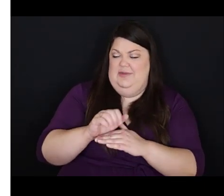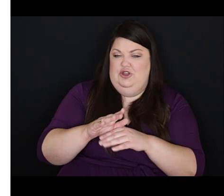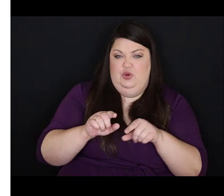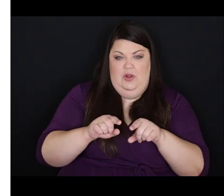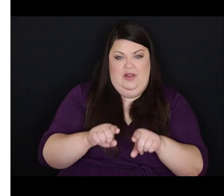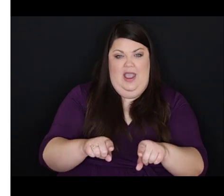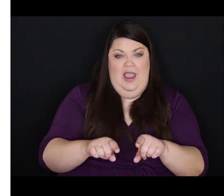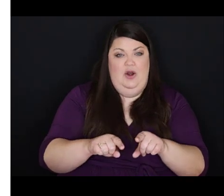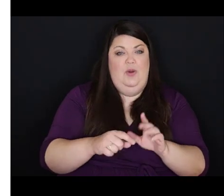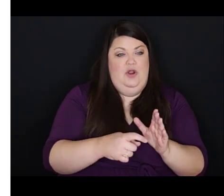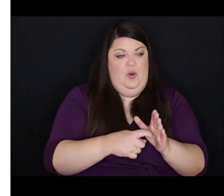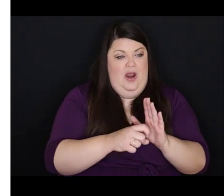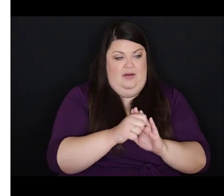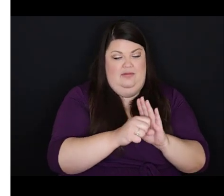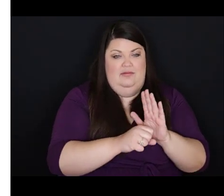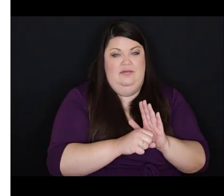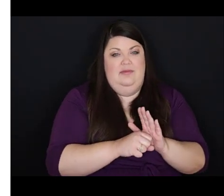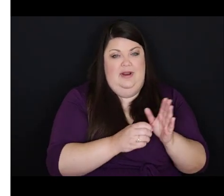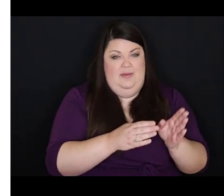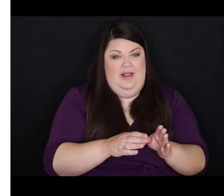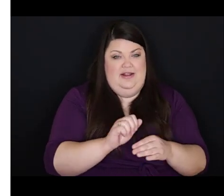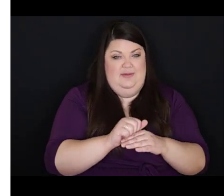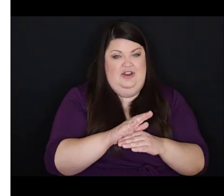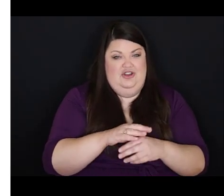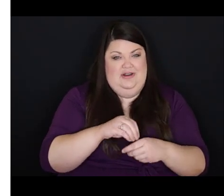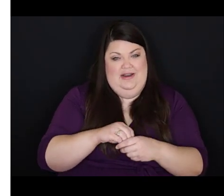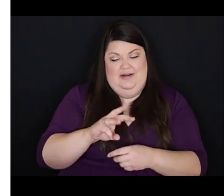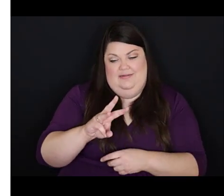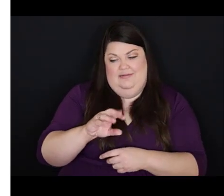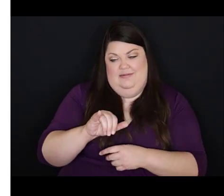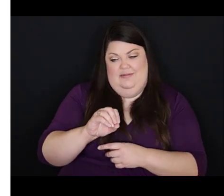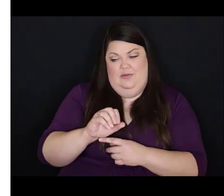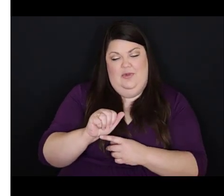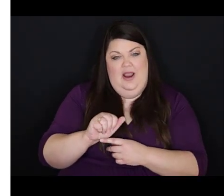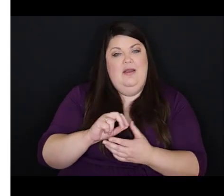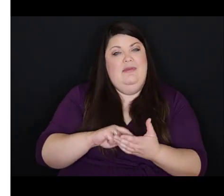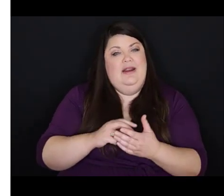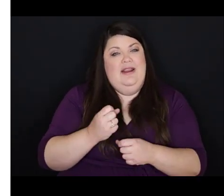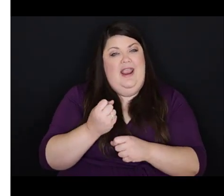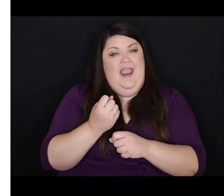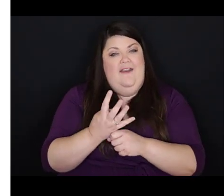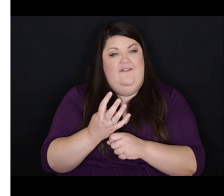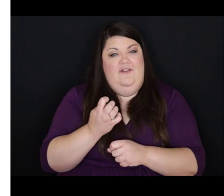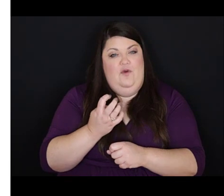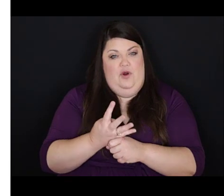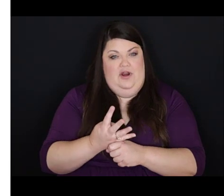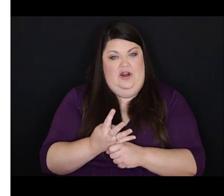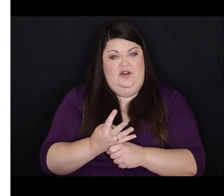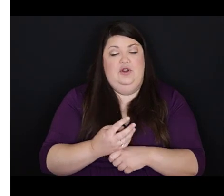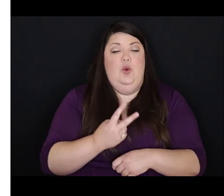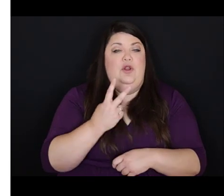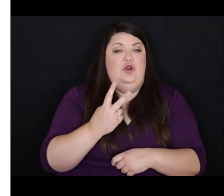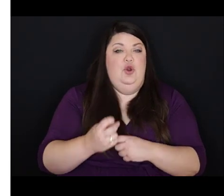within WIOA, which is every 4 years, with a 2-year modified State Plan submission in between.